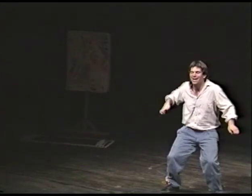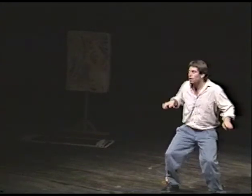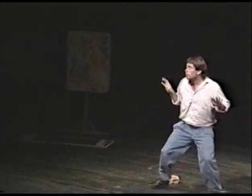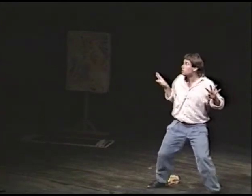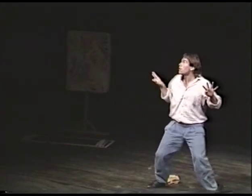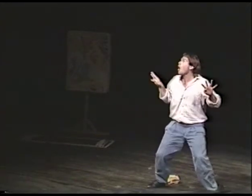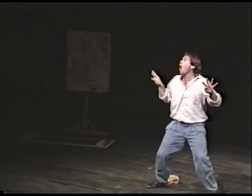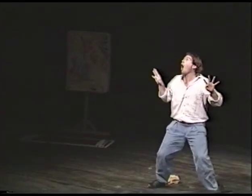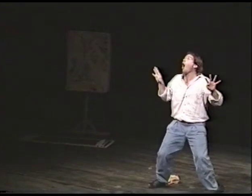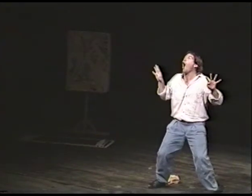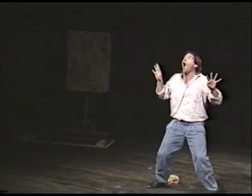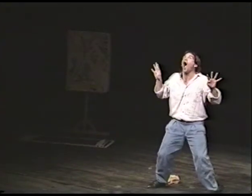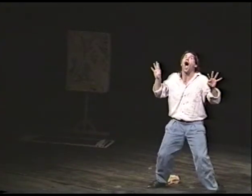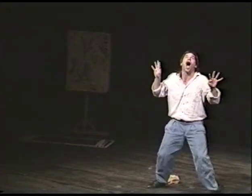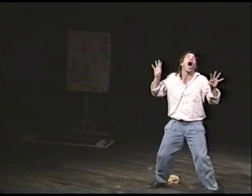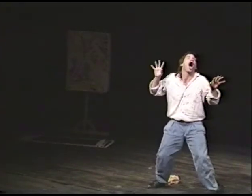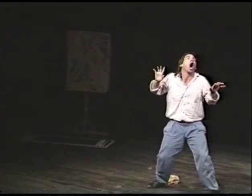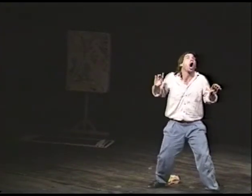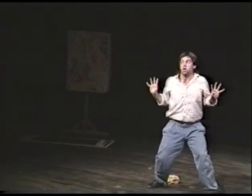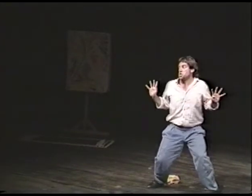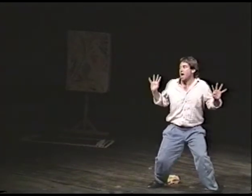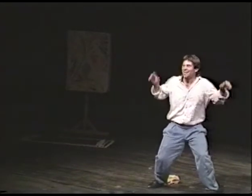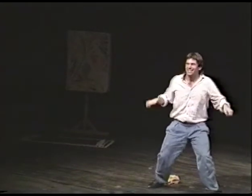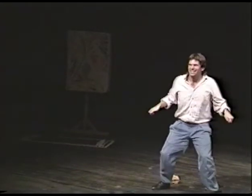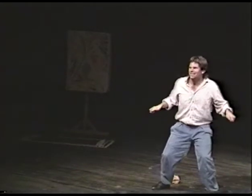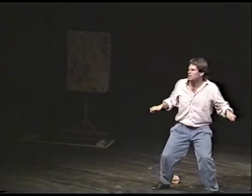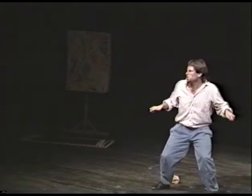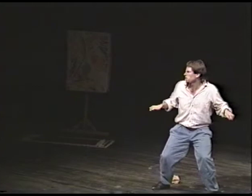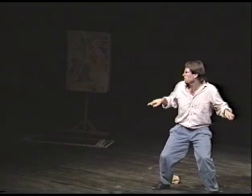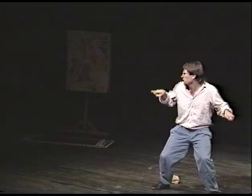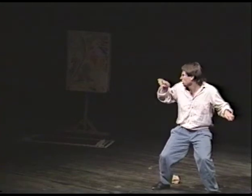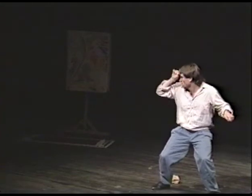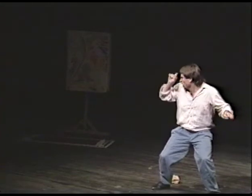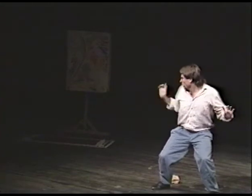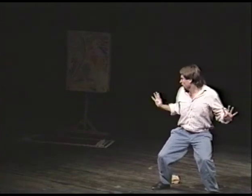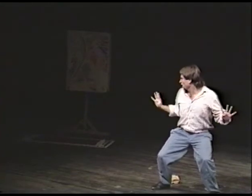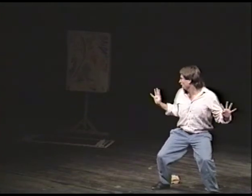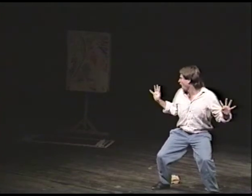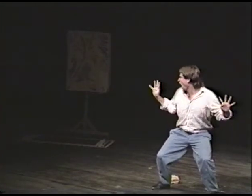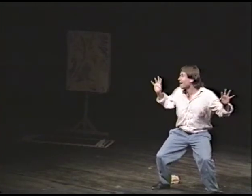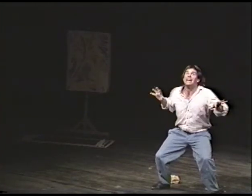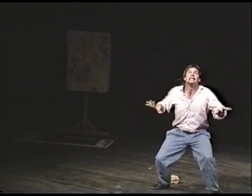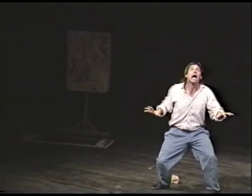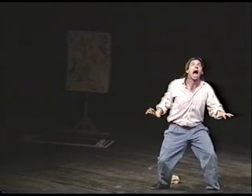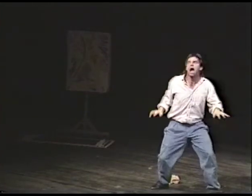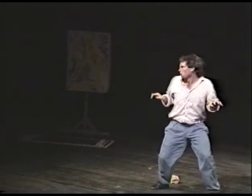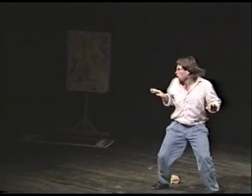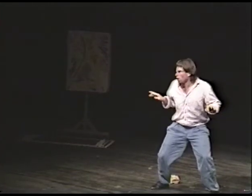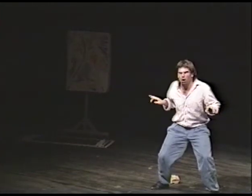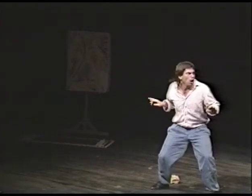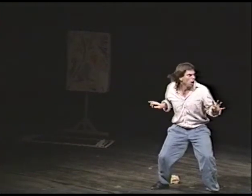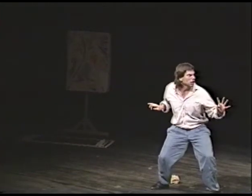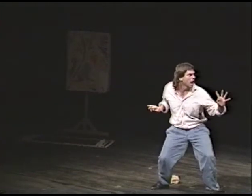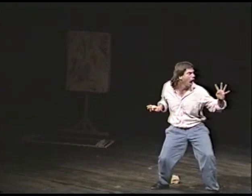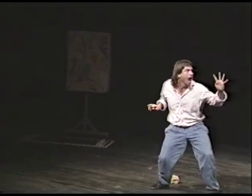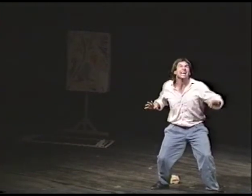As he begins to settle, unguided ball shrieks over, causing flocks of fans,